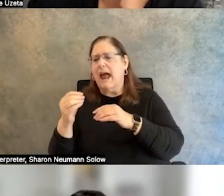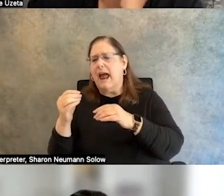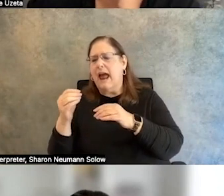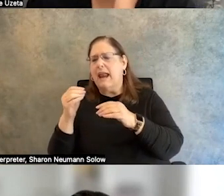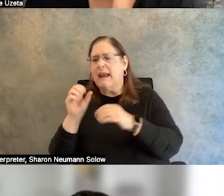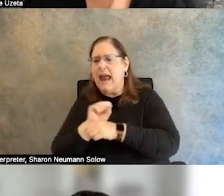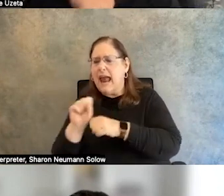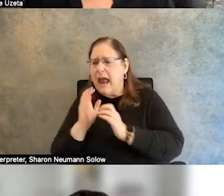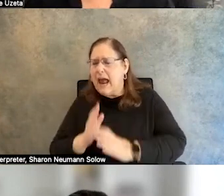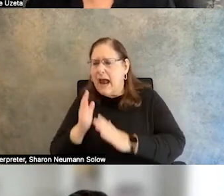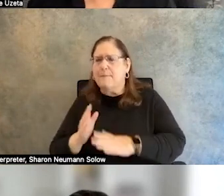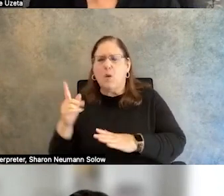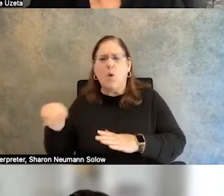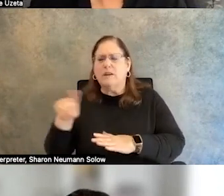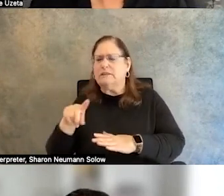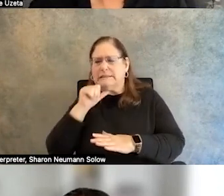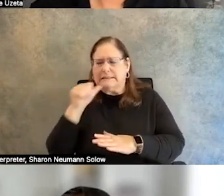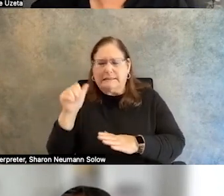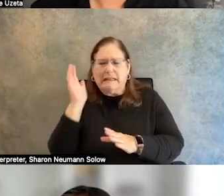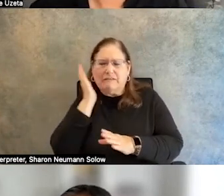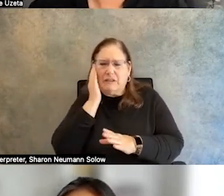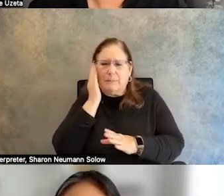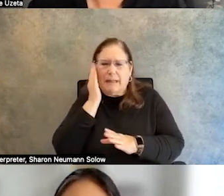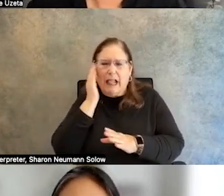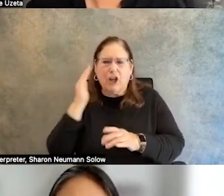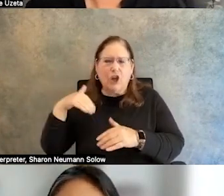who are not quite familiar yet with CalAIM.